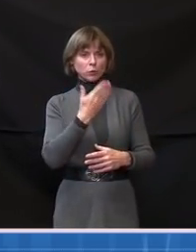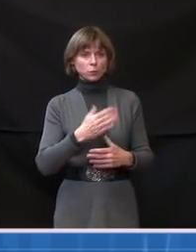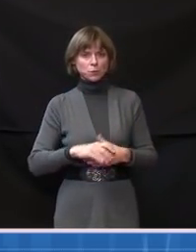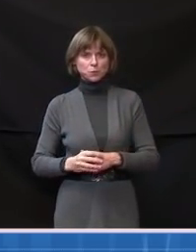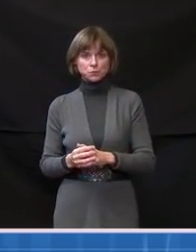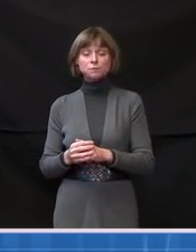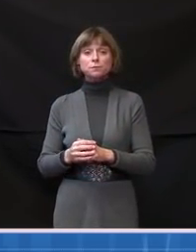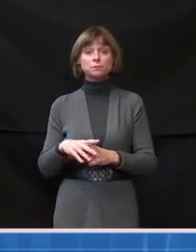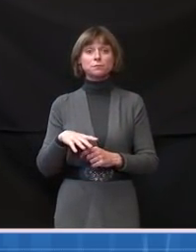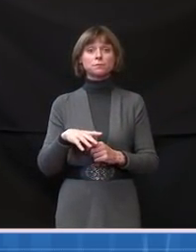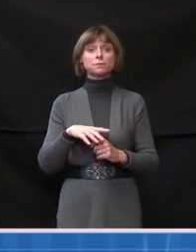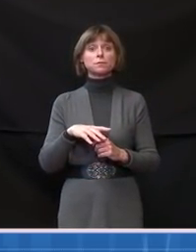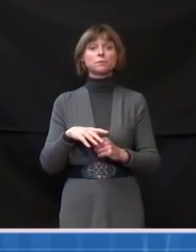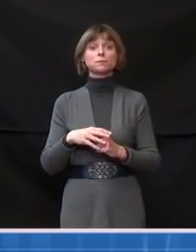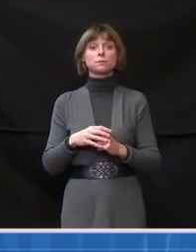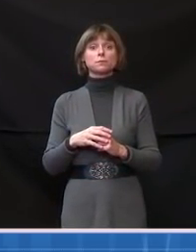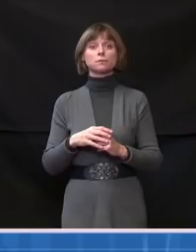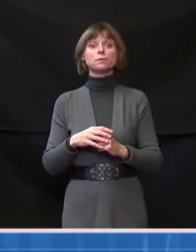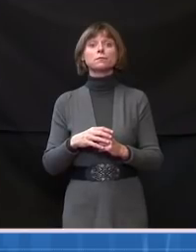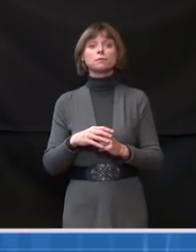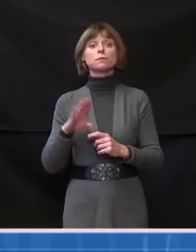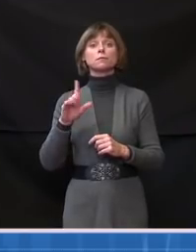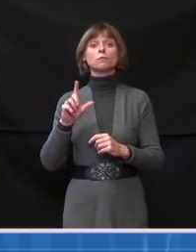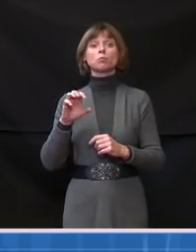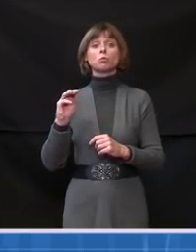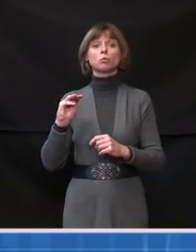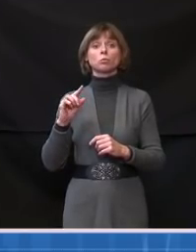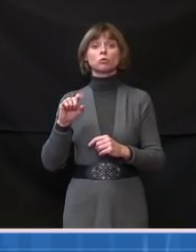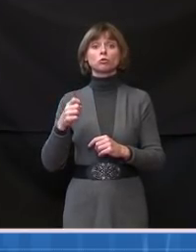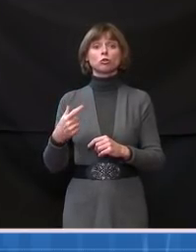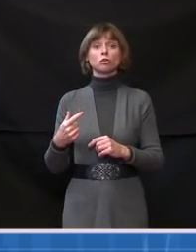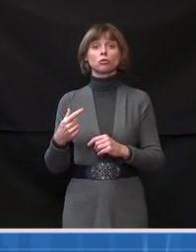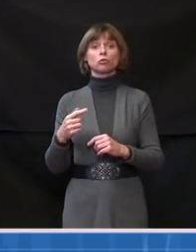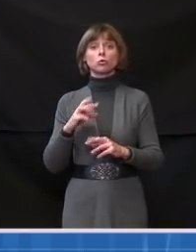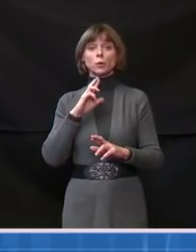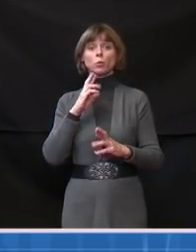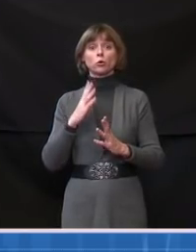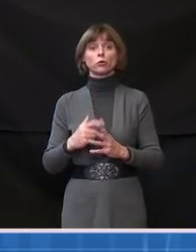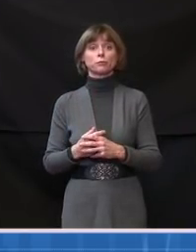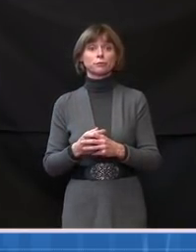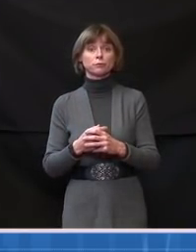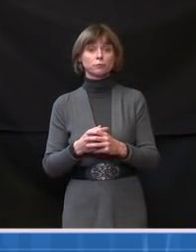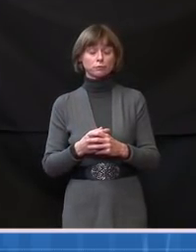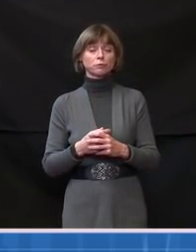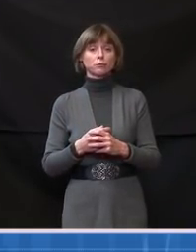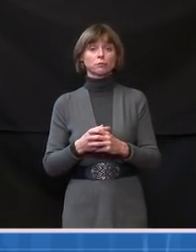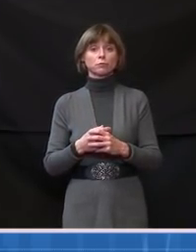Male Speaker: Next we’ll go to Josh Wingrove at Bloomberg. The Press: Hi there. Thank you so much for doing this.